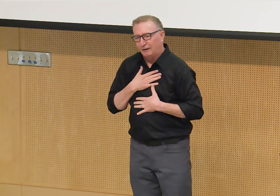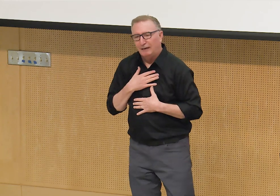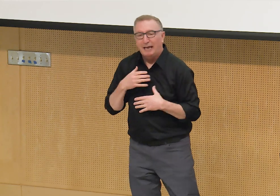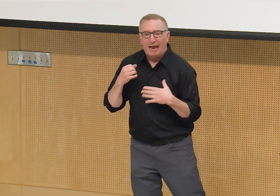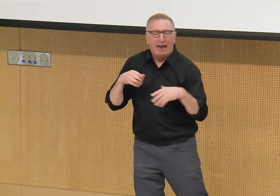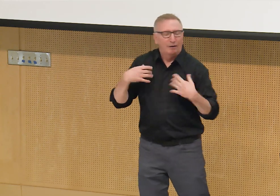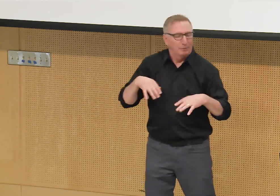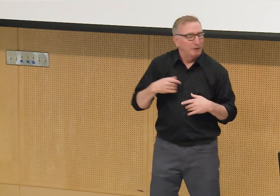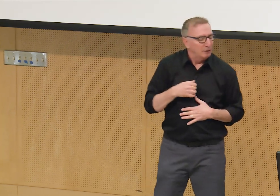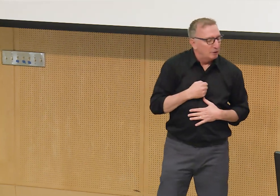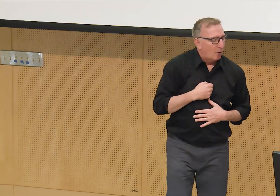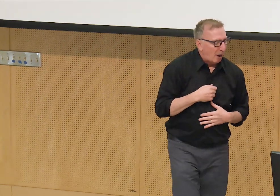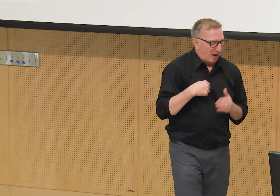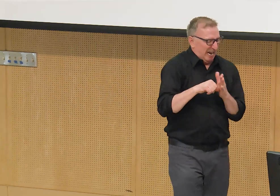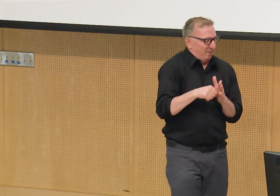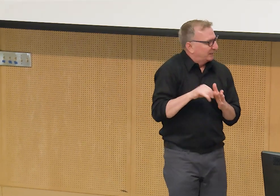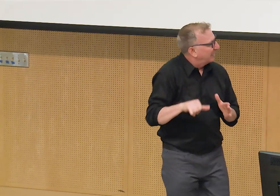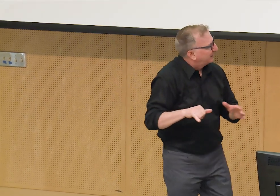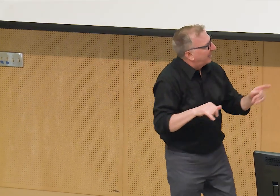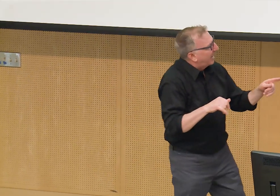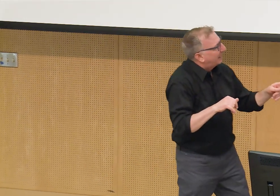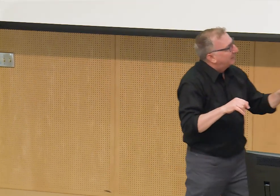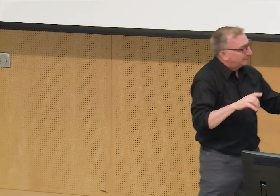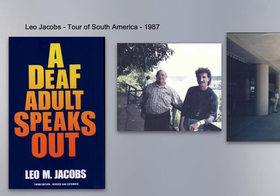So, I wanted to make sure I pointed that out for you all today.